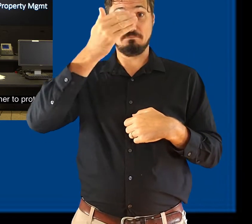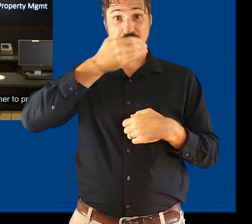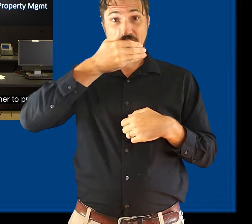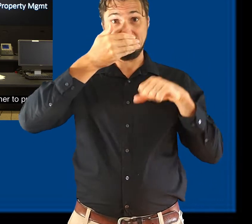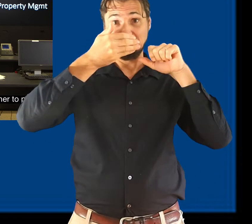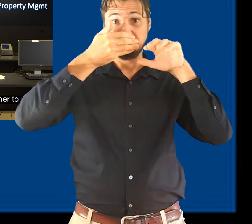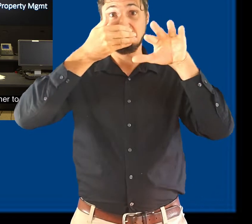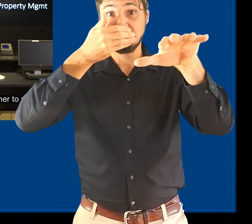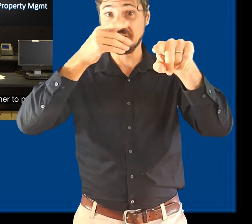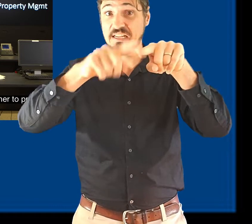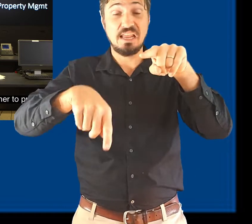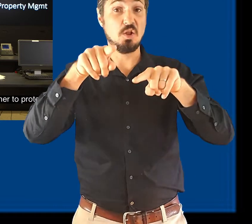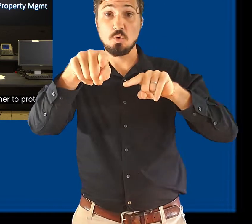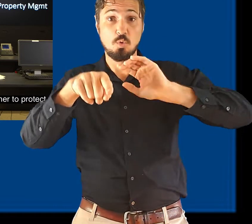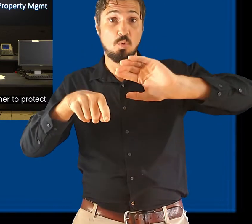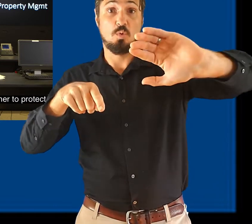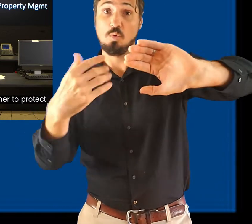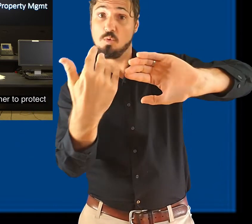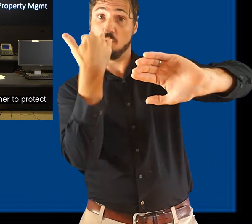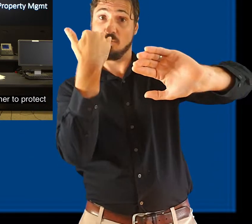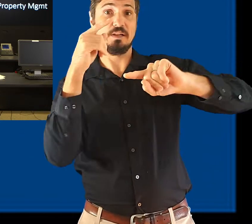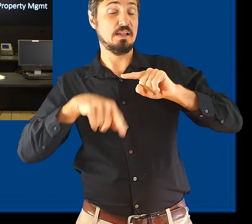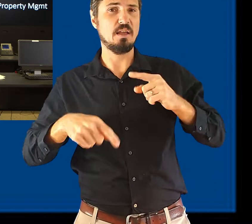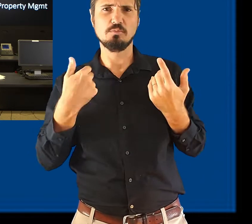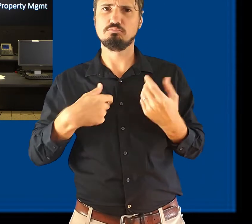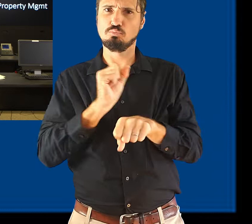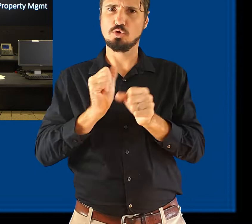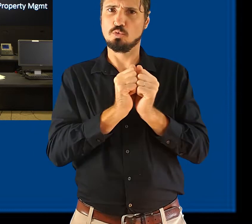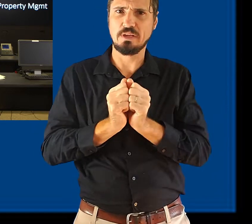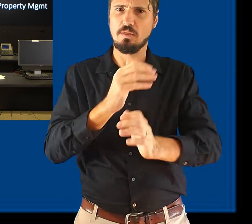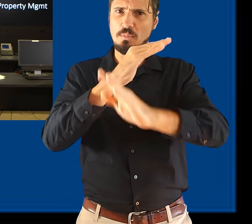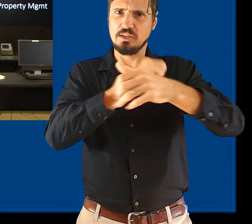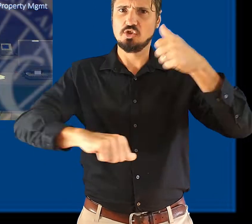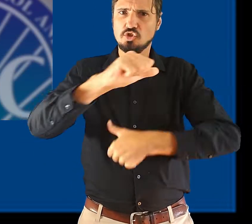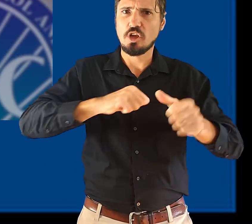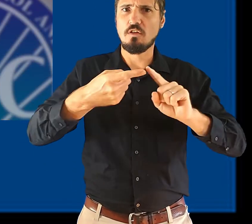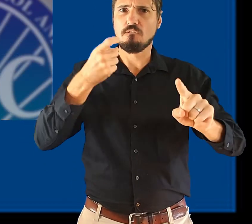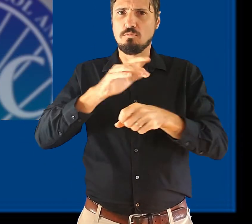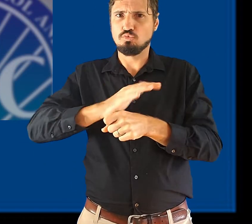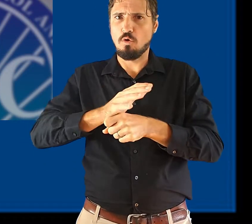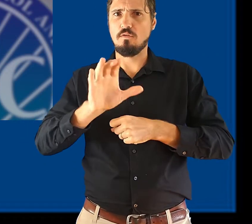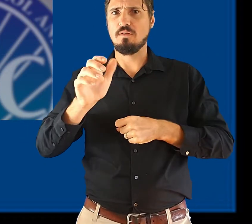We can also continue to protect each other by… Staying home as much as possible.